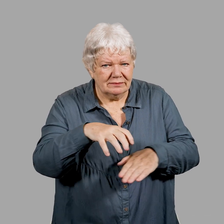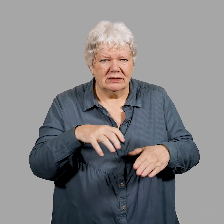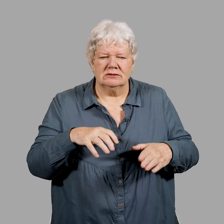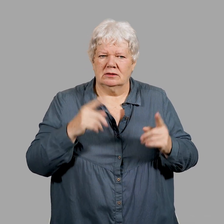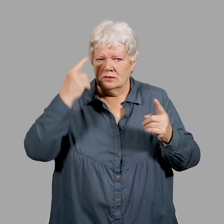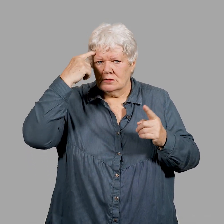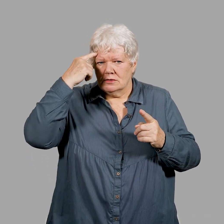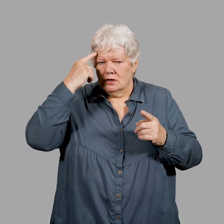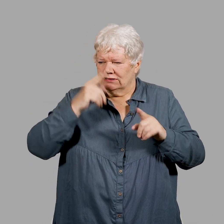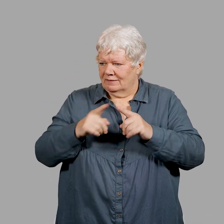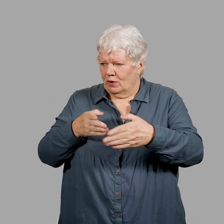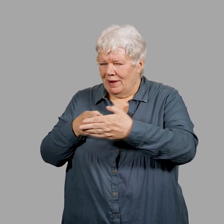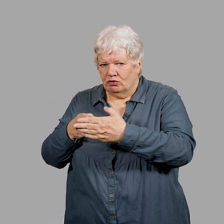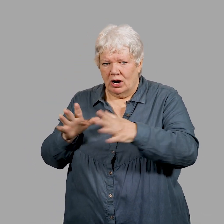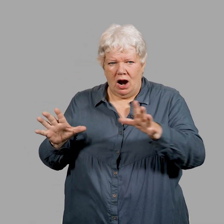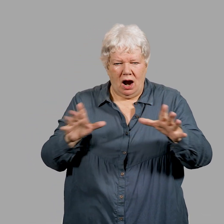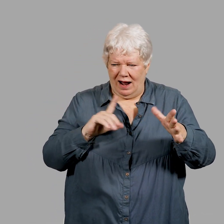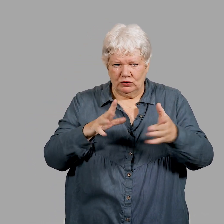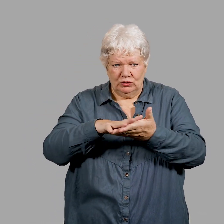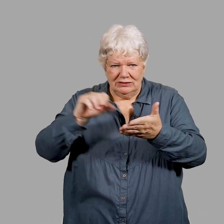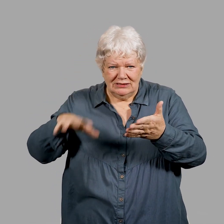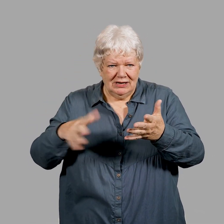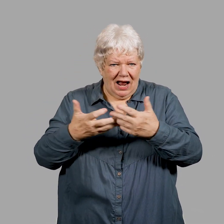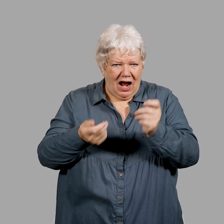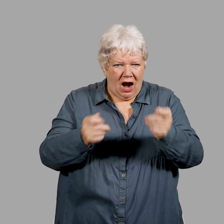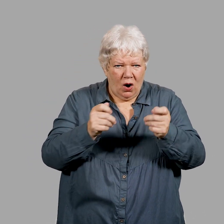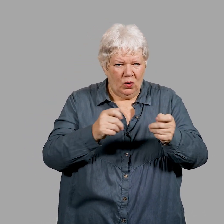which each presented us with different barriers of how we were going to